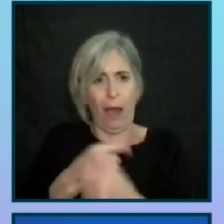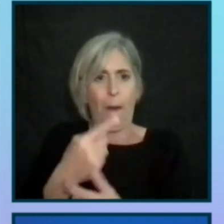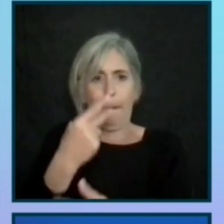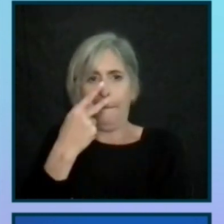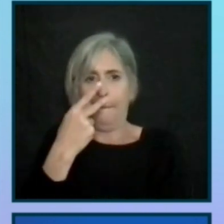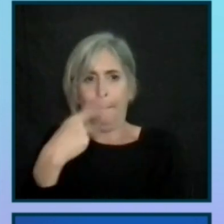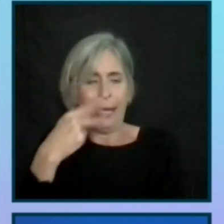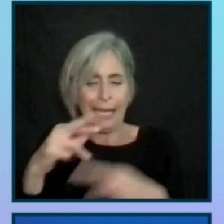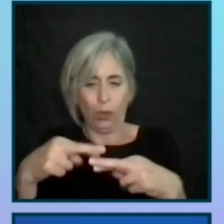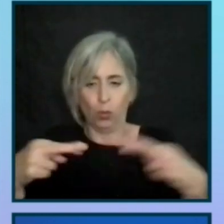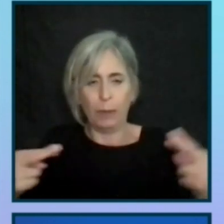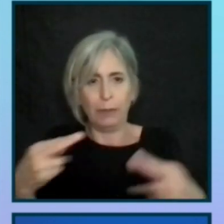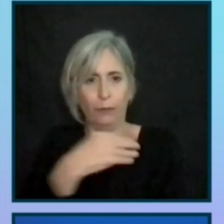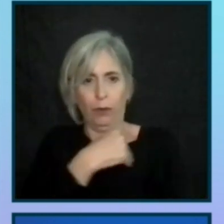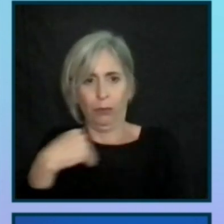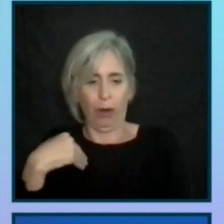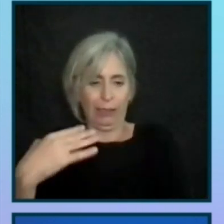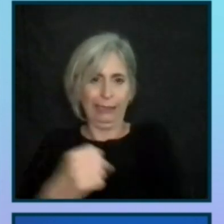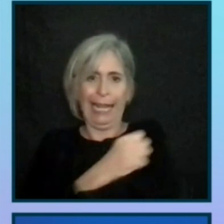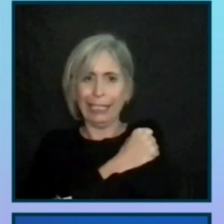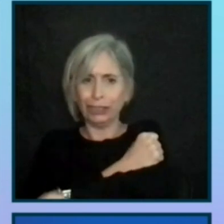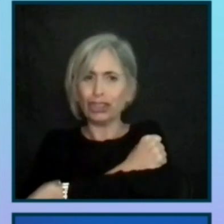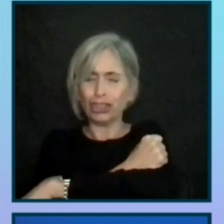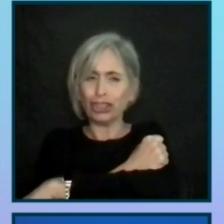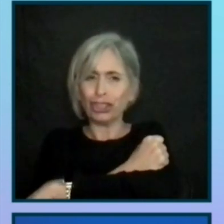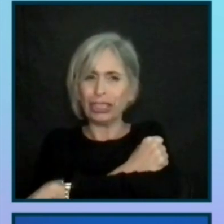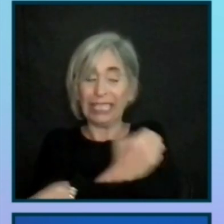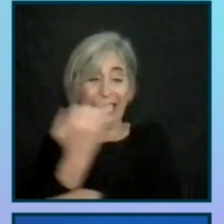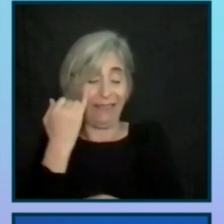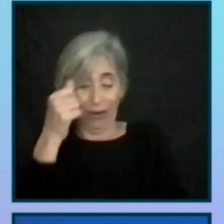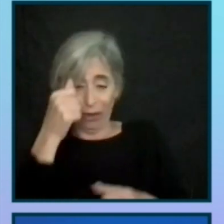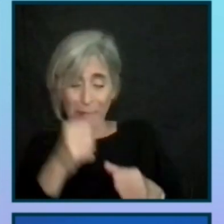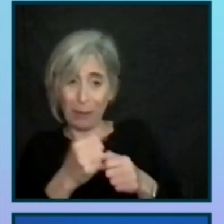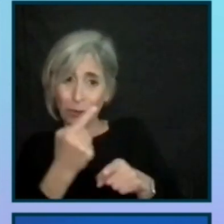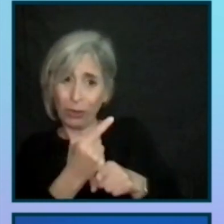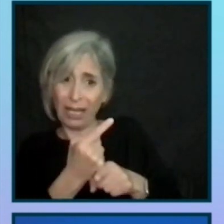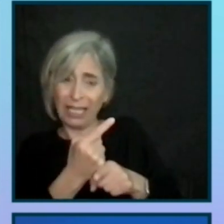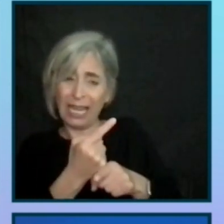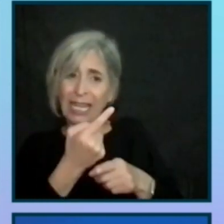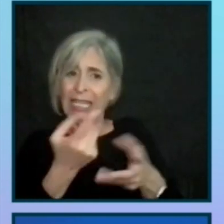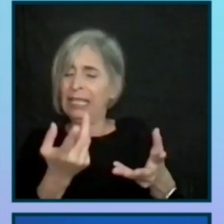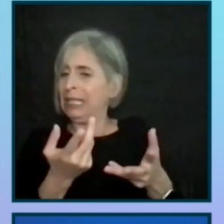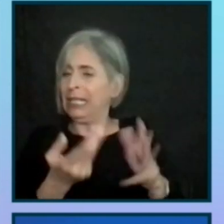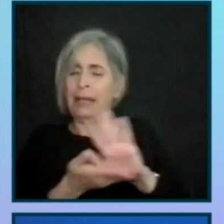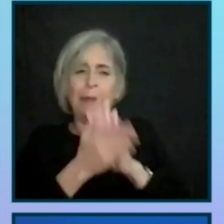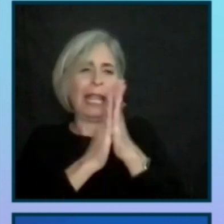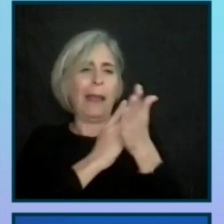And if I remember correctly, the outcomes got even worse for breast cancer.